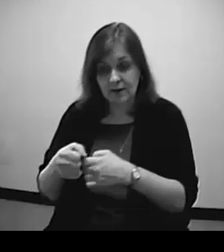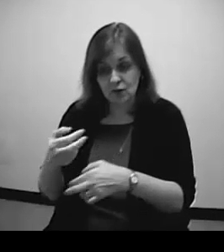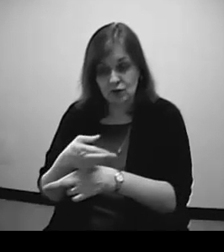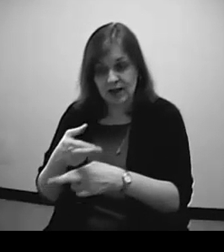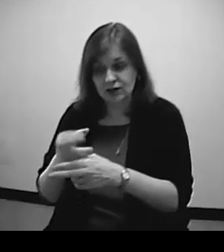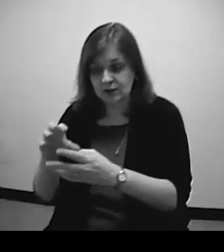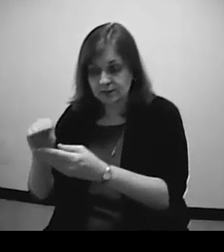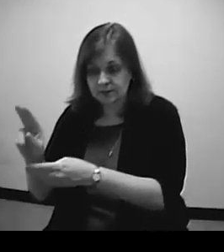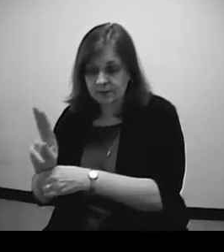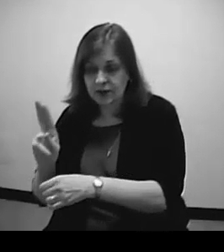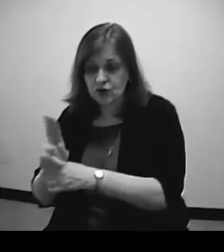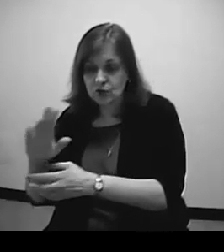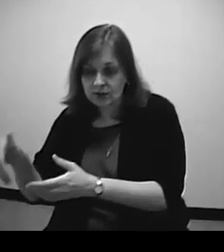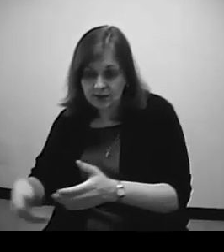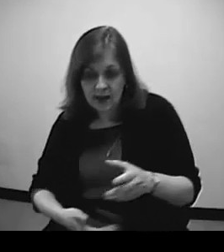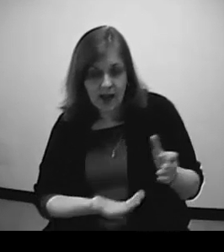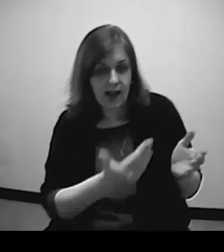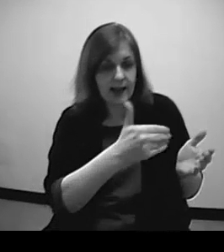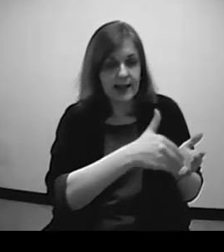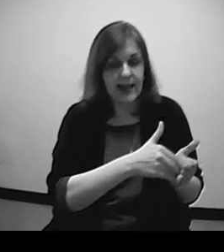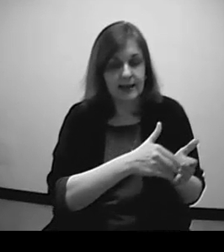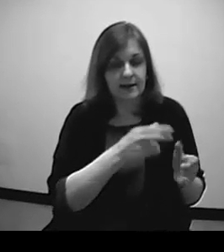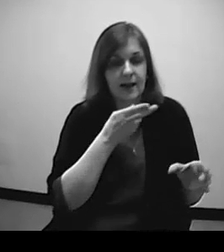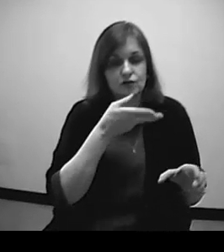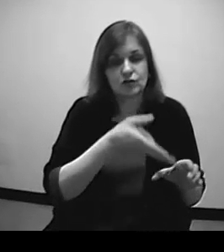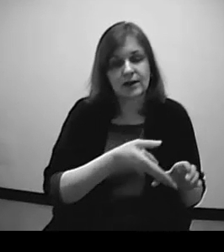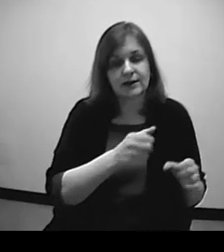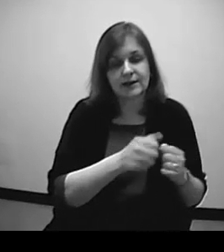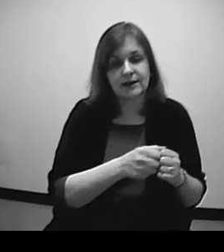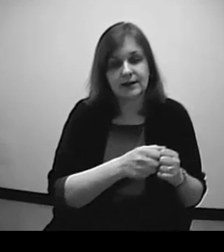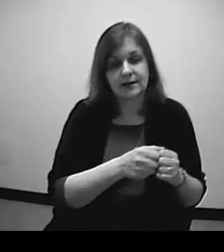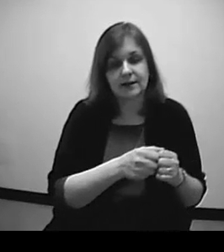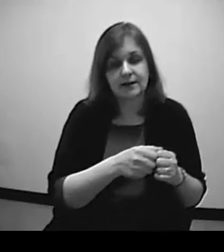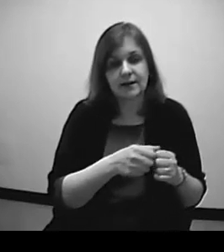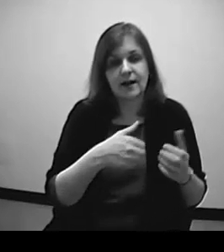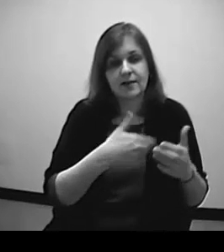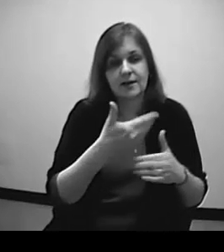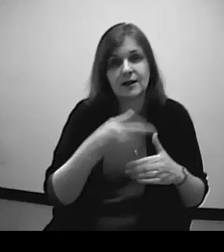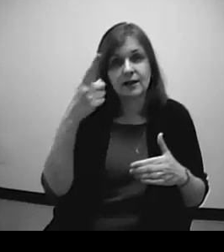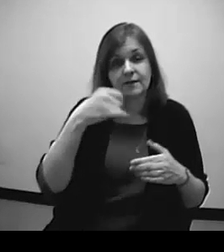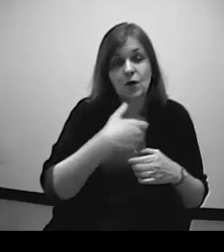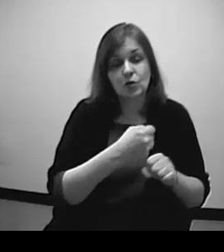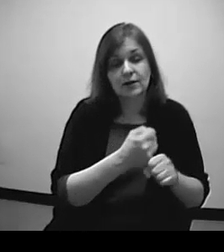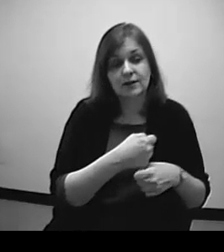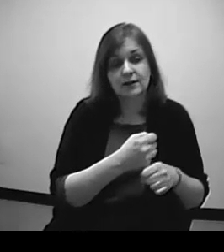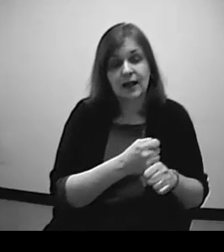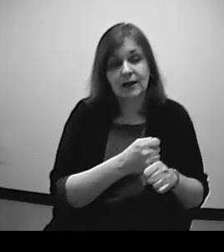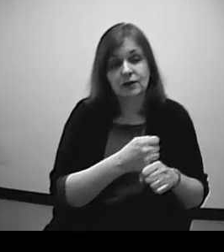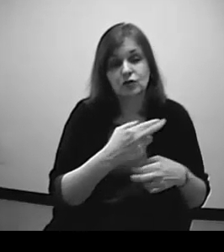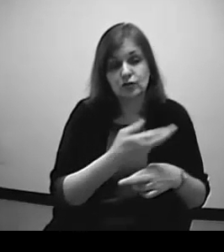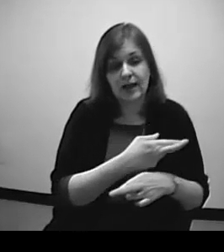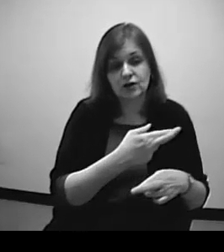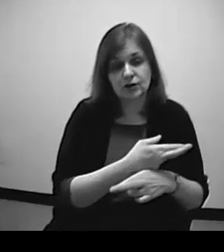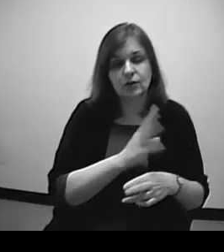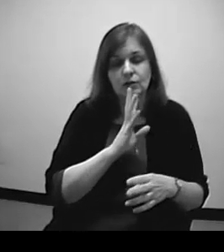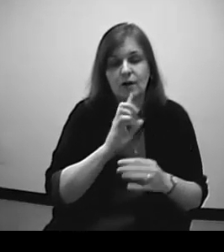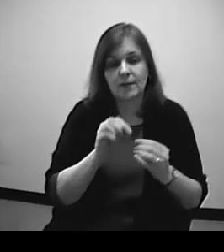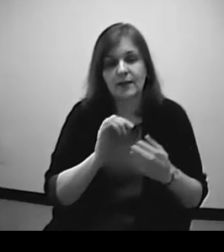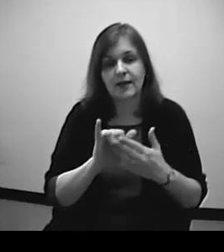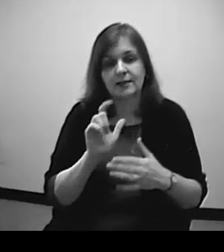can also be reused as a reactant in the next photosynthetic reaction